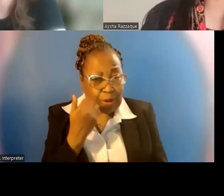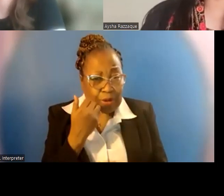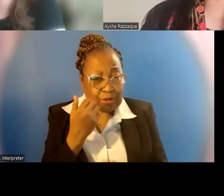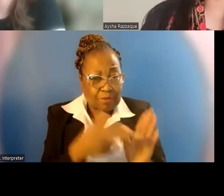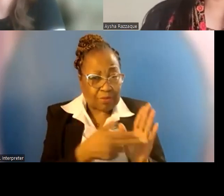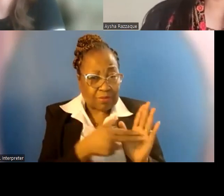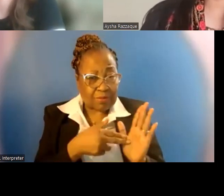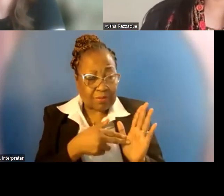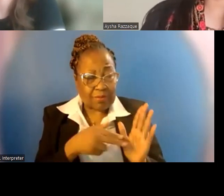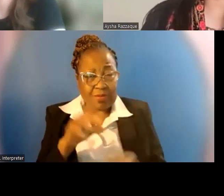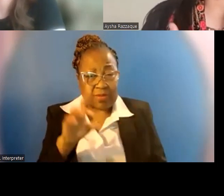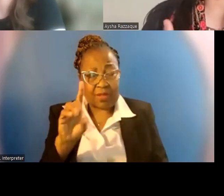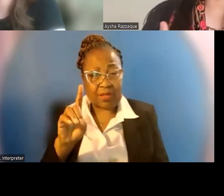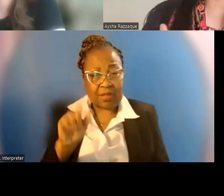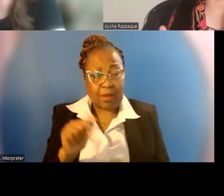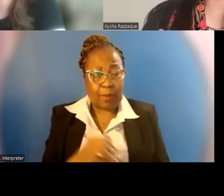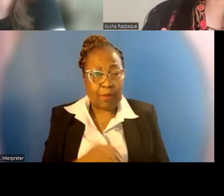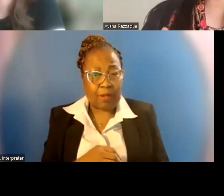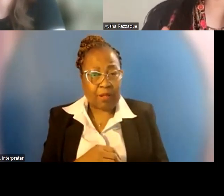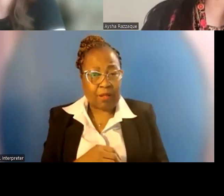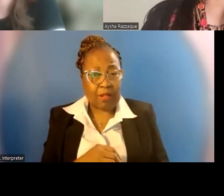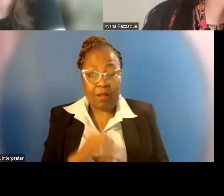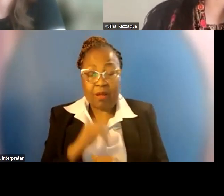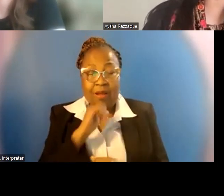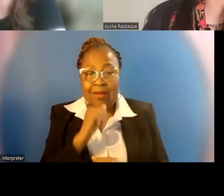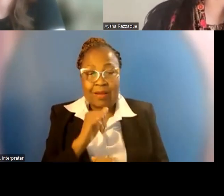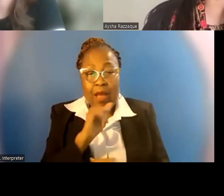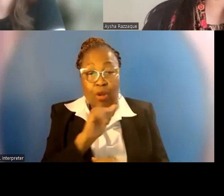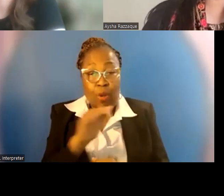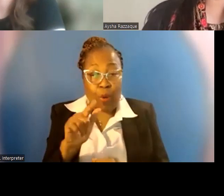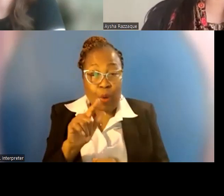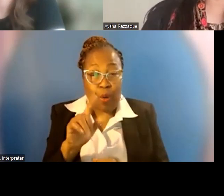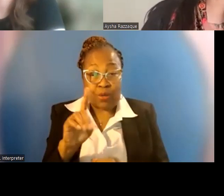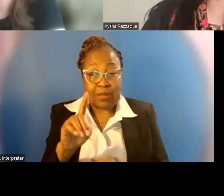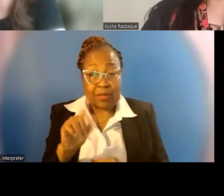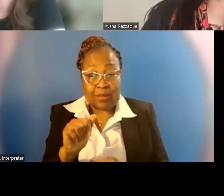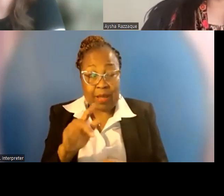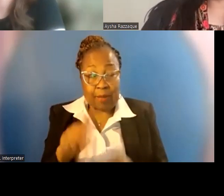and not all disabled people look a certain way